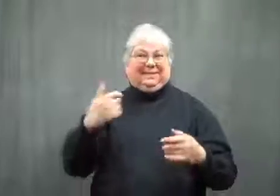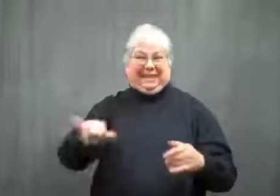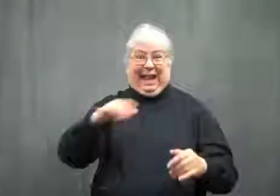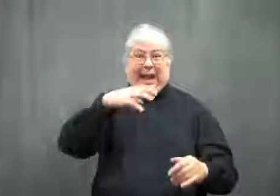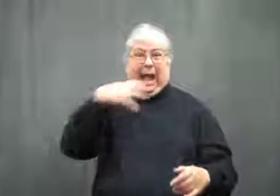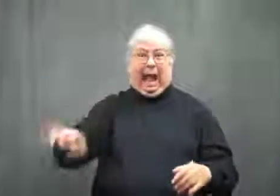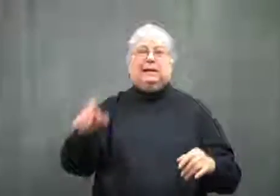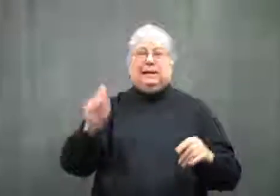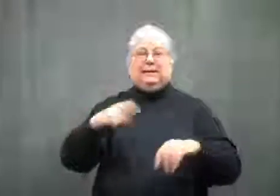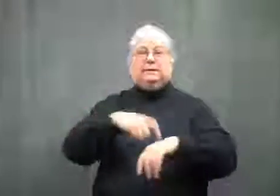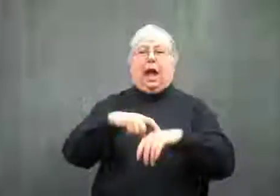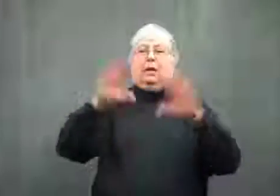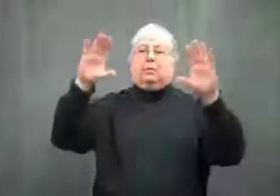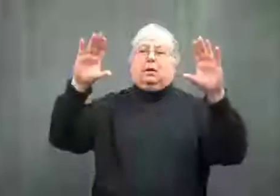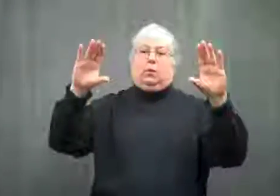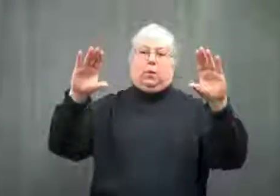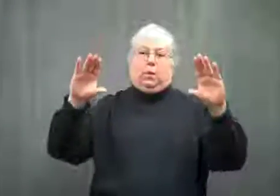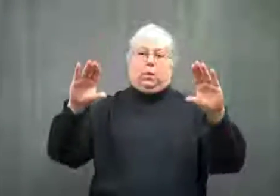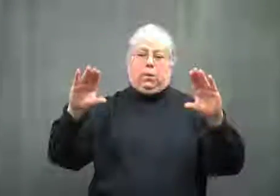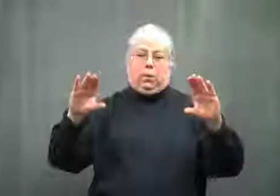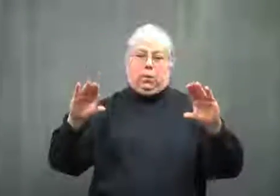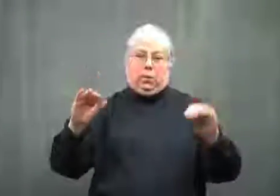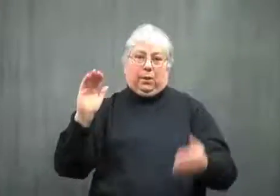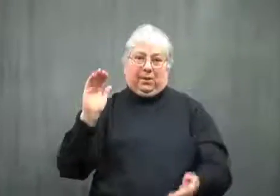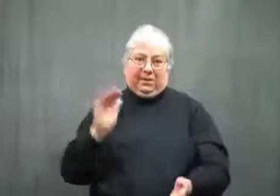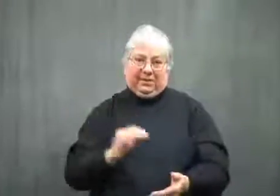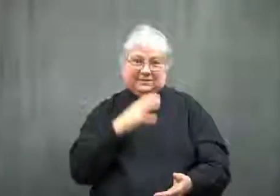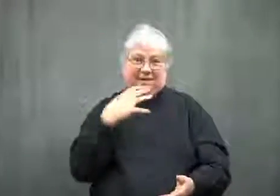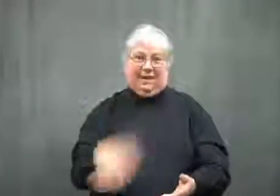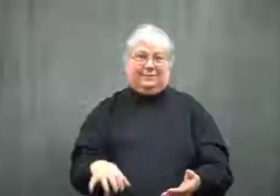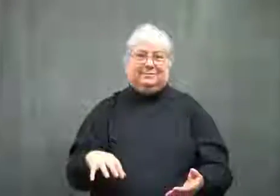The reactors are still hot, and need time to cool down.